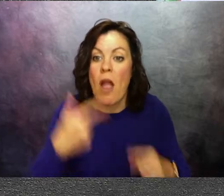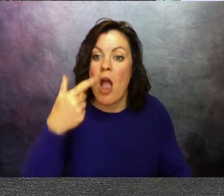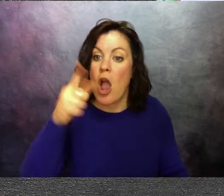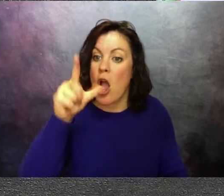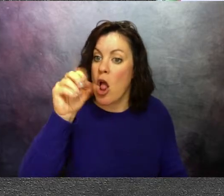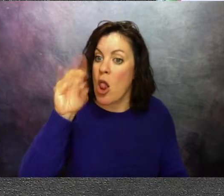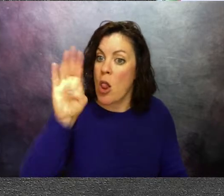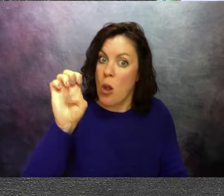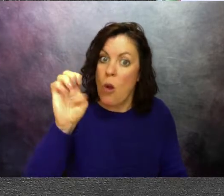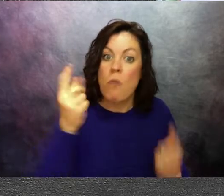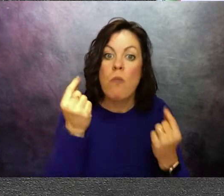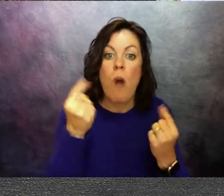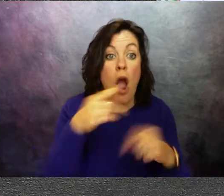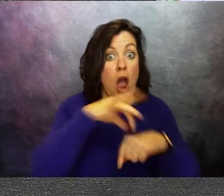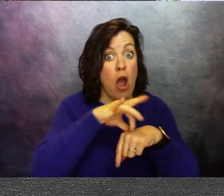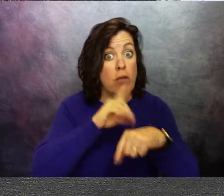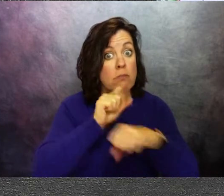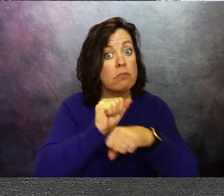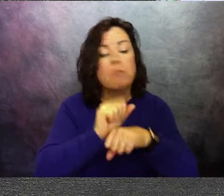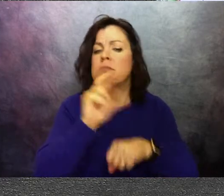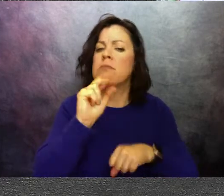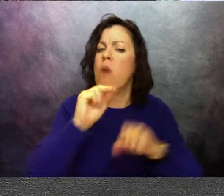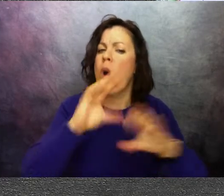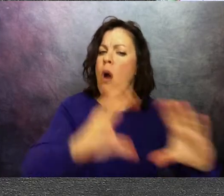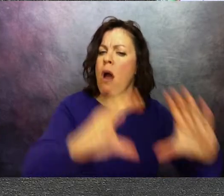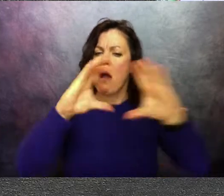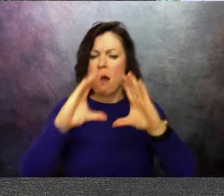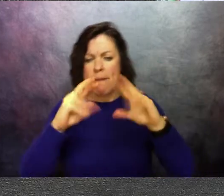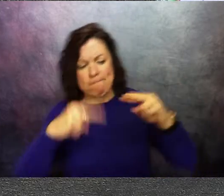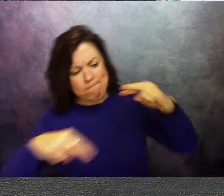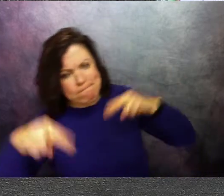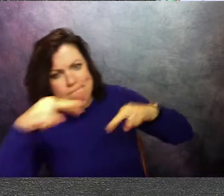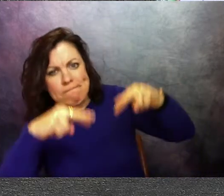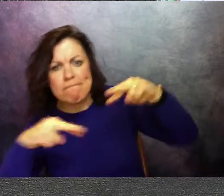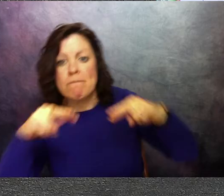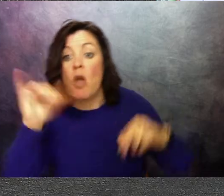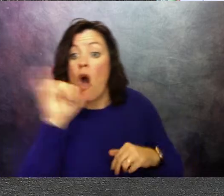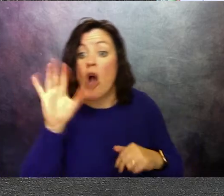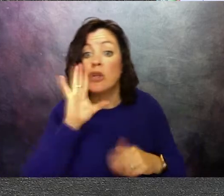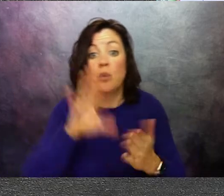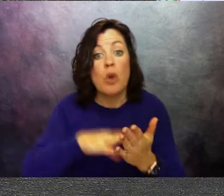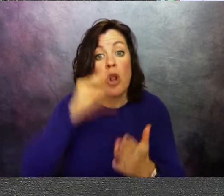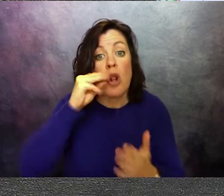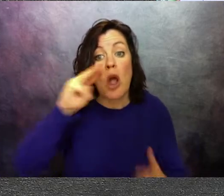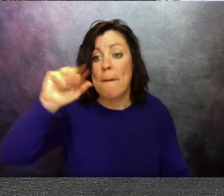And we're also going to be learning about maps. Maps?